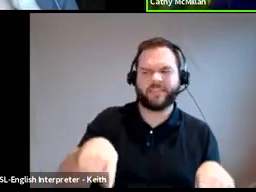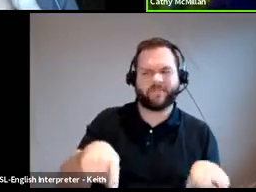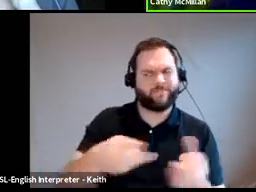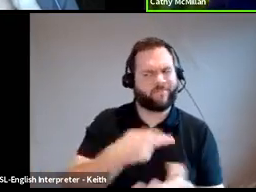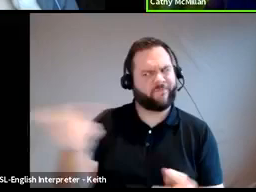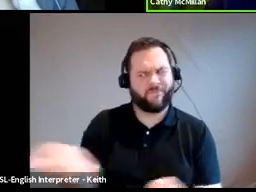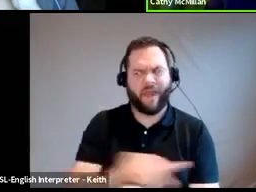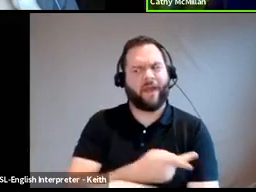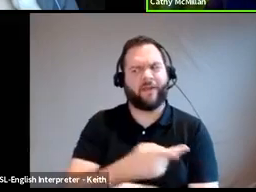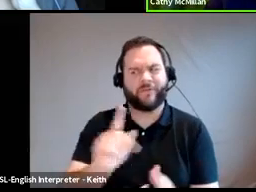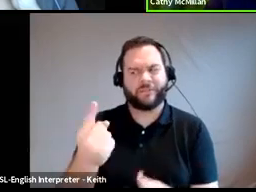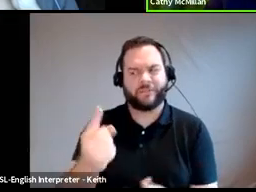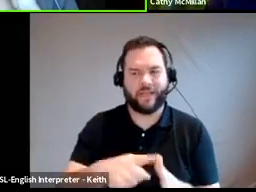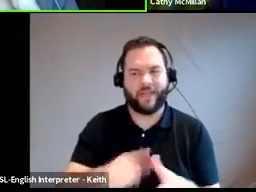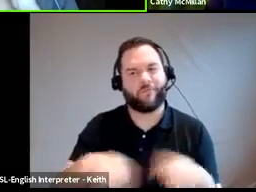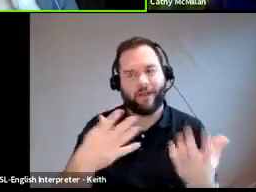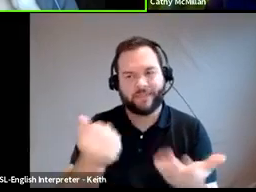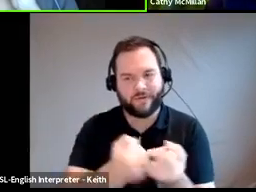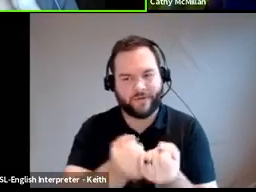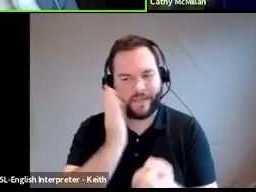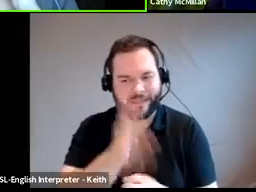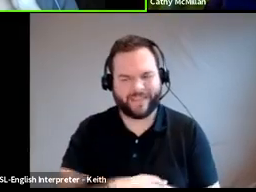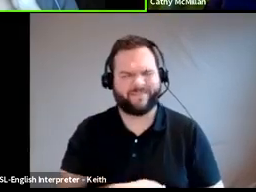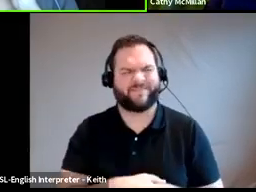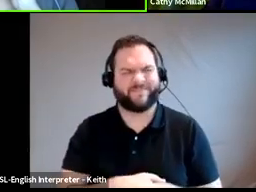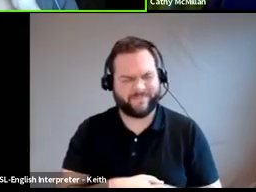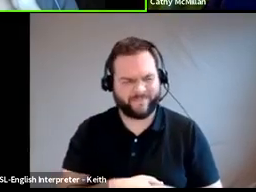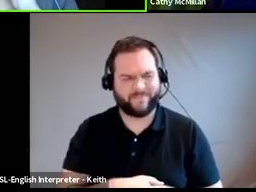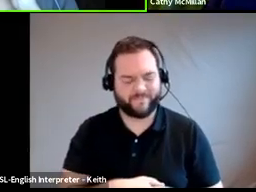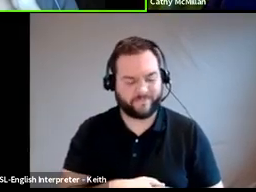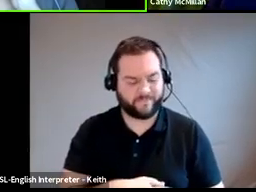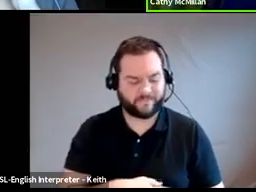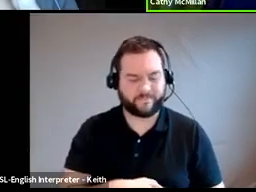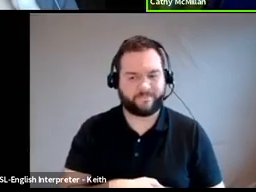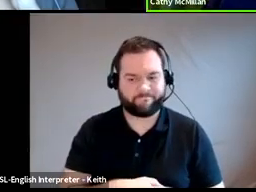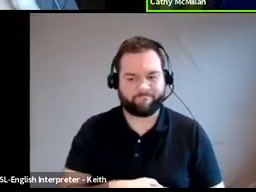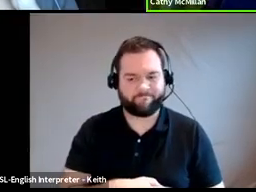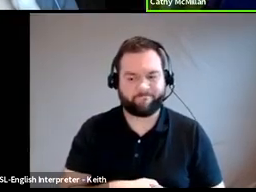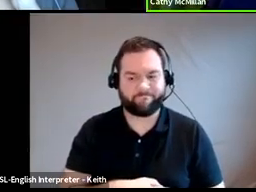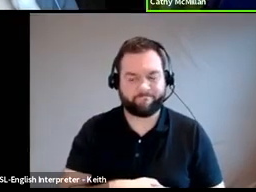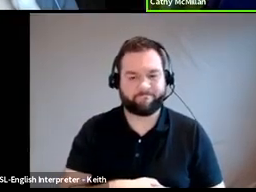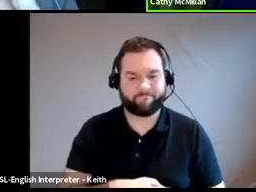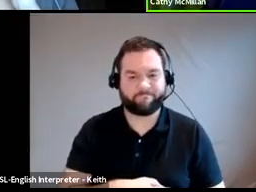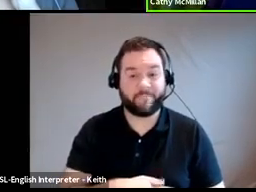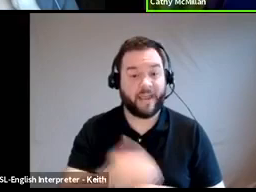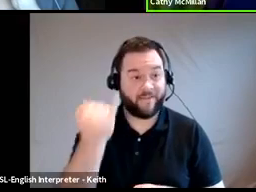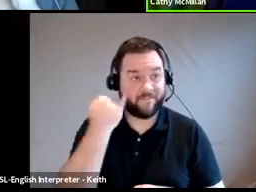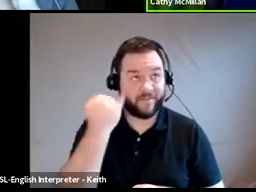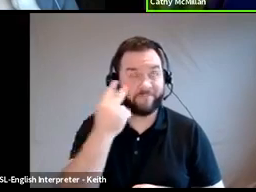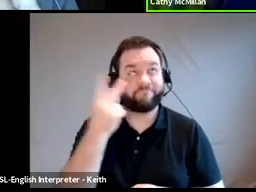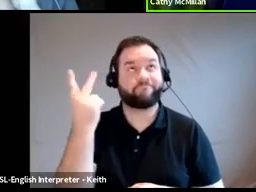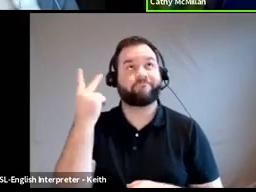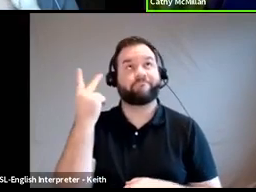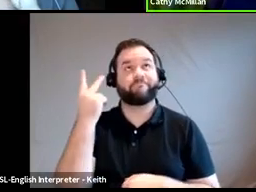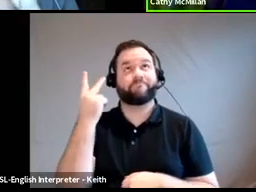before before they were going to give her any help. So. So, if I knew back